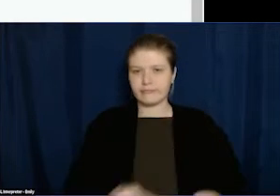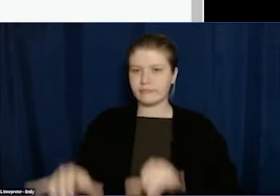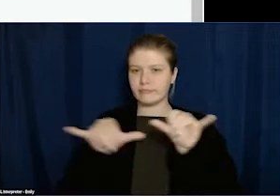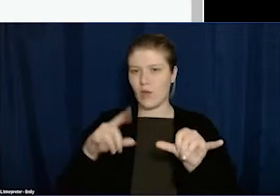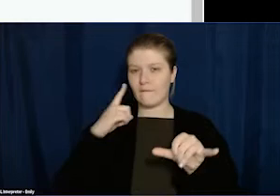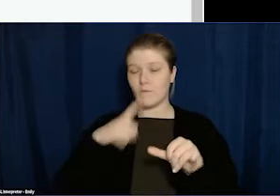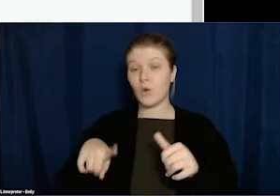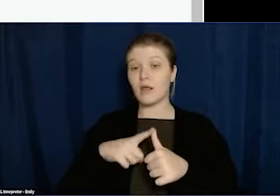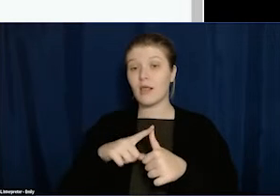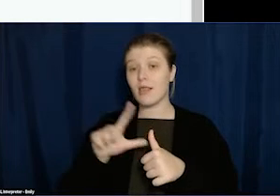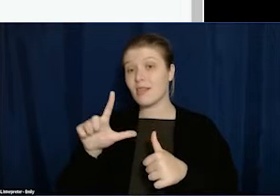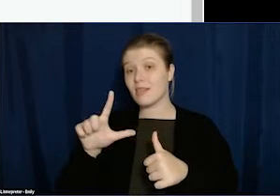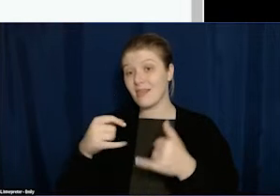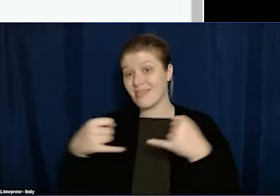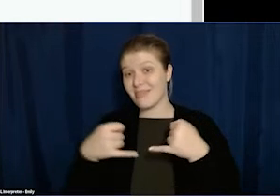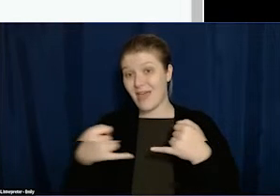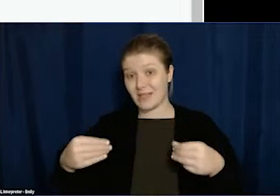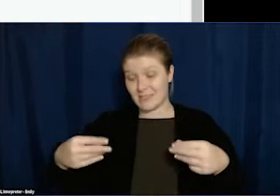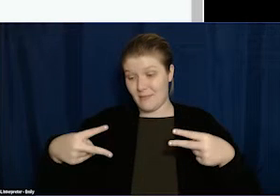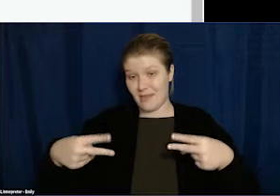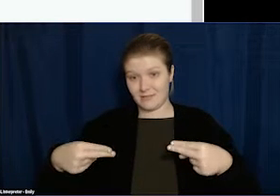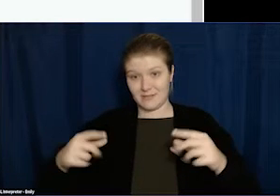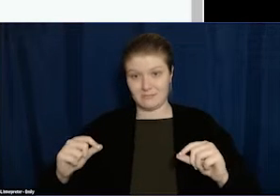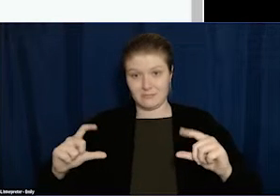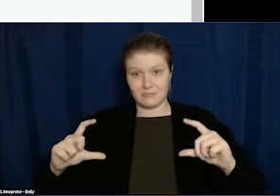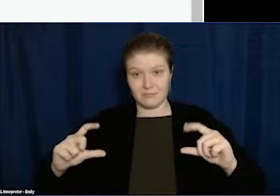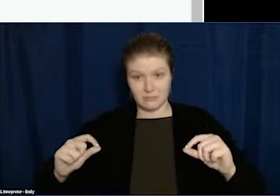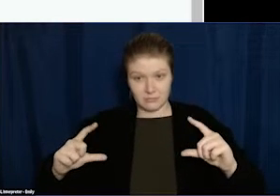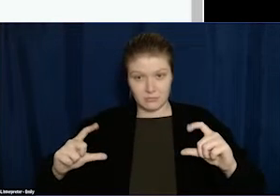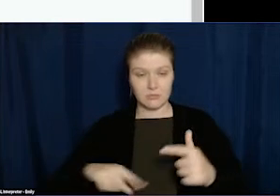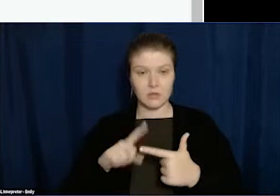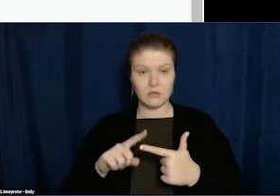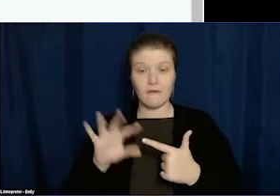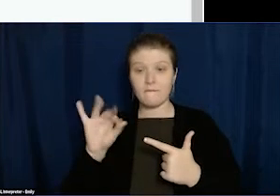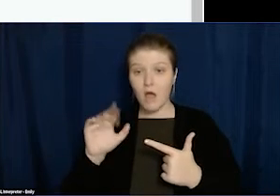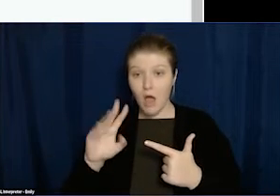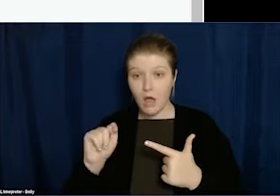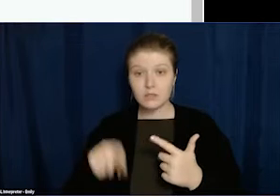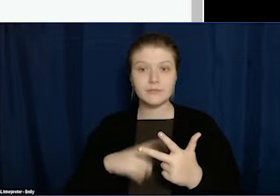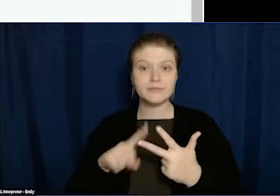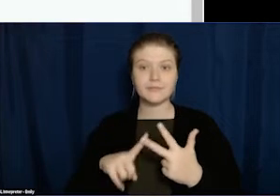So for Project Description, for example, here, we will be validating broader impacts.